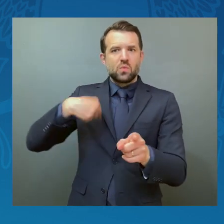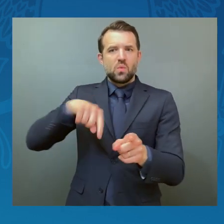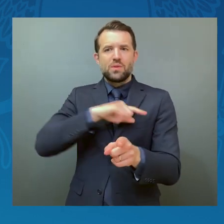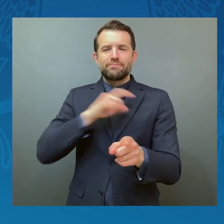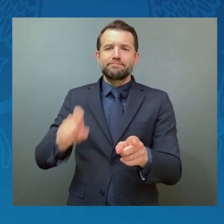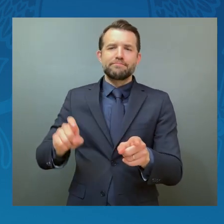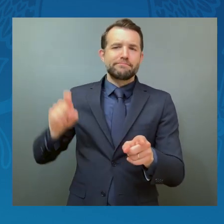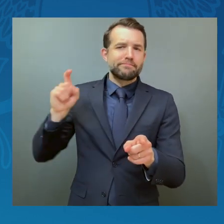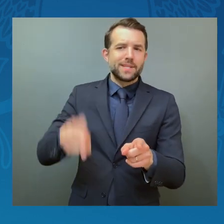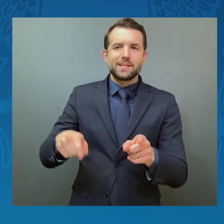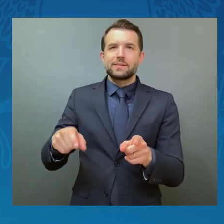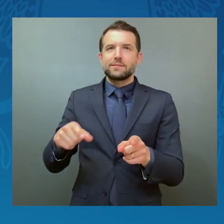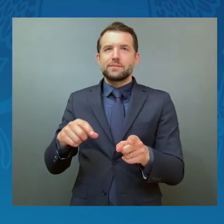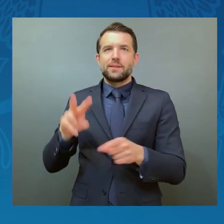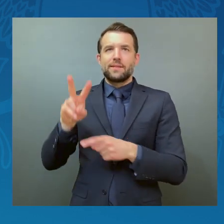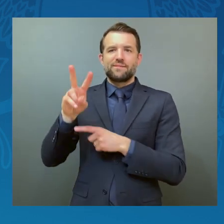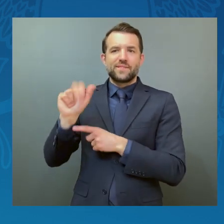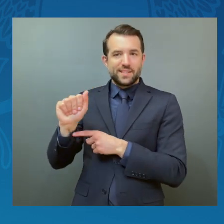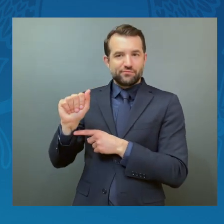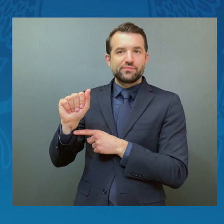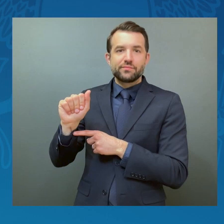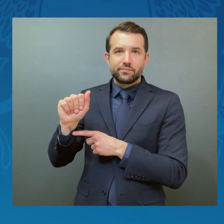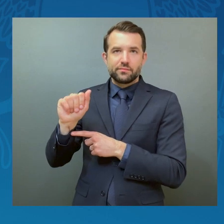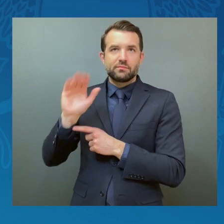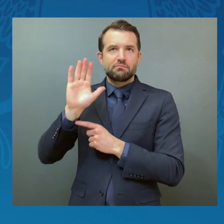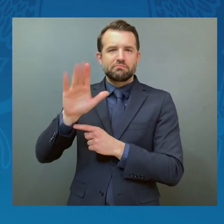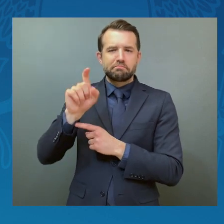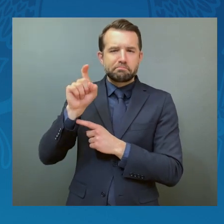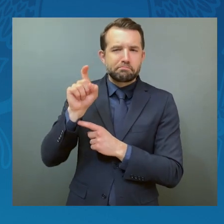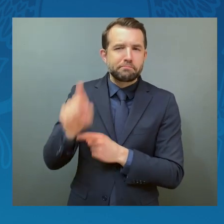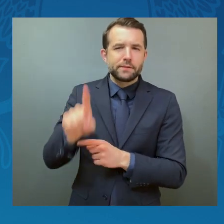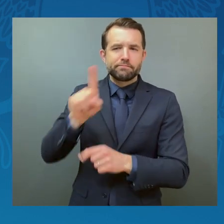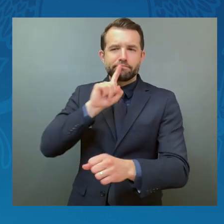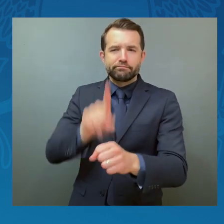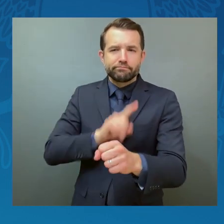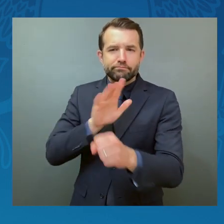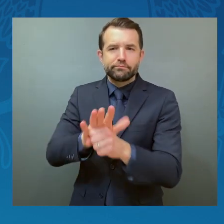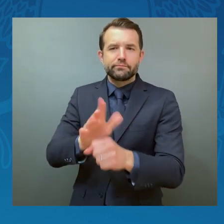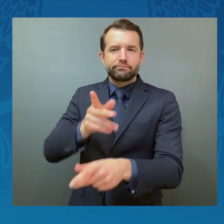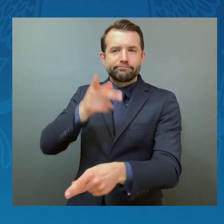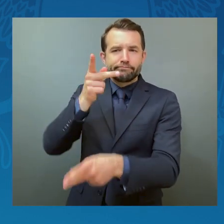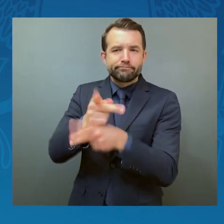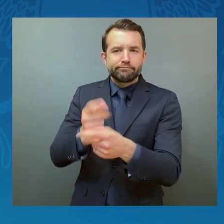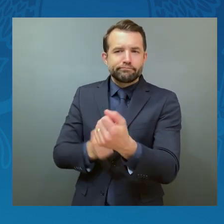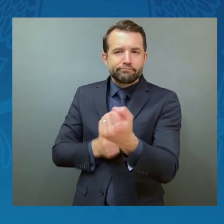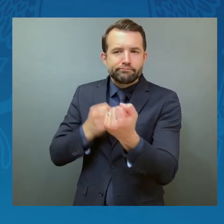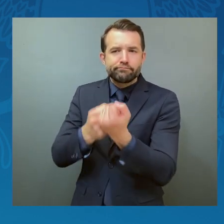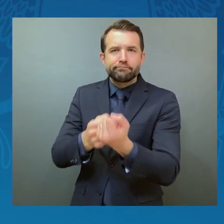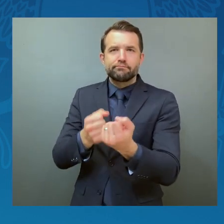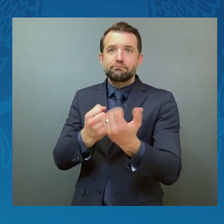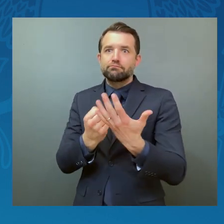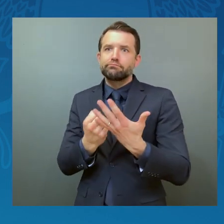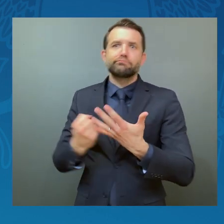Doing so has never been more important than it is right now, than it has been during this pandemic.